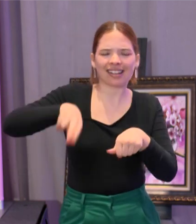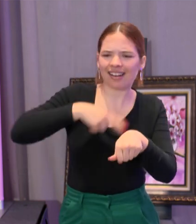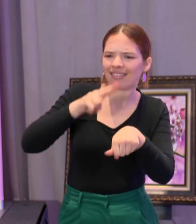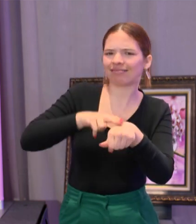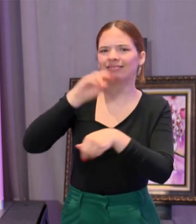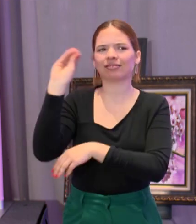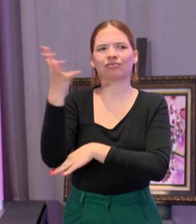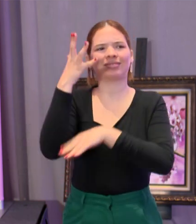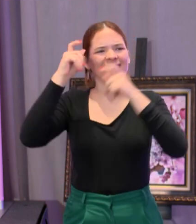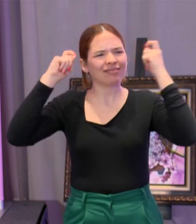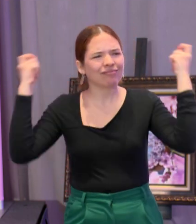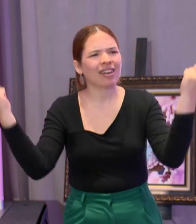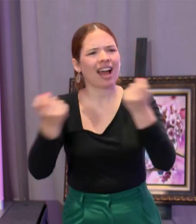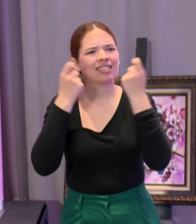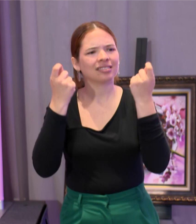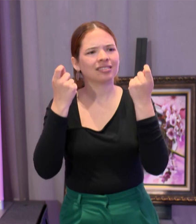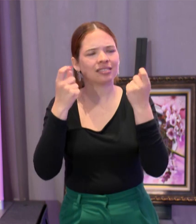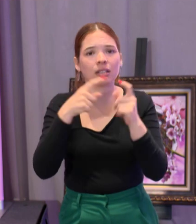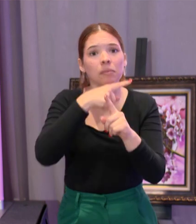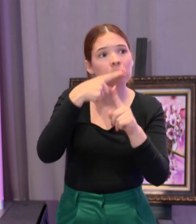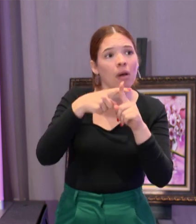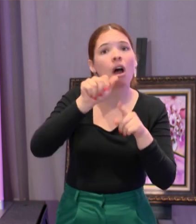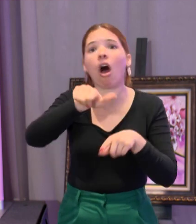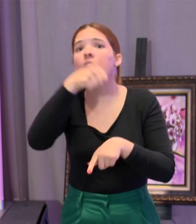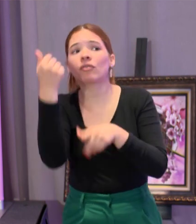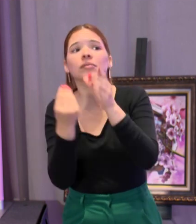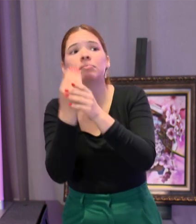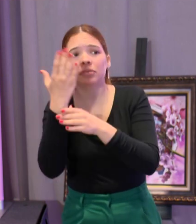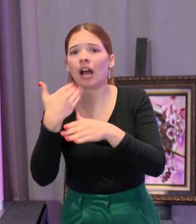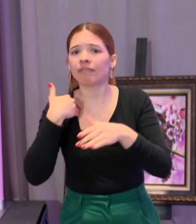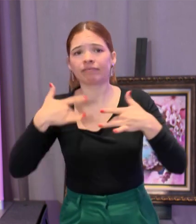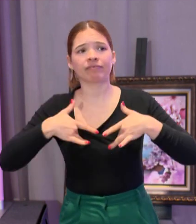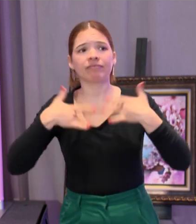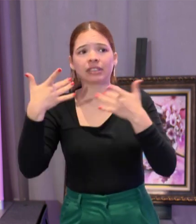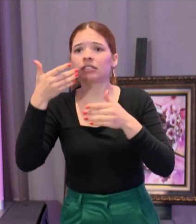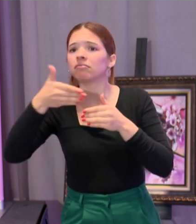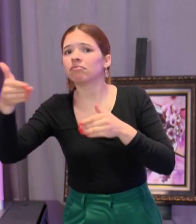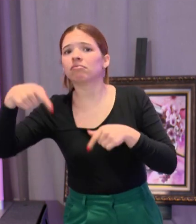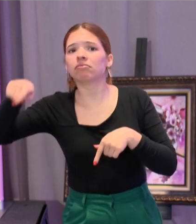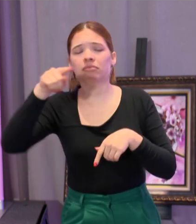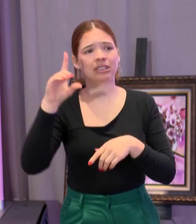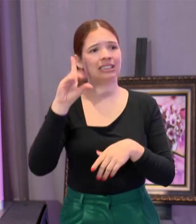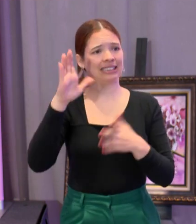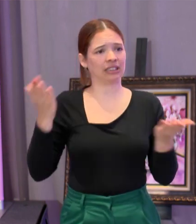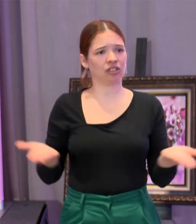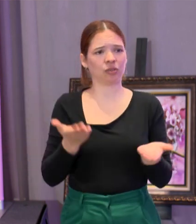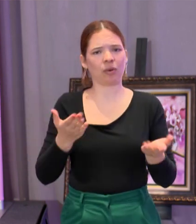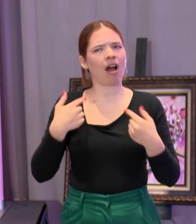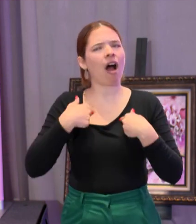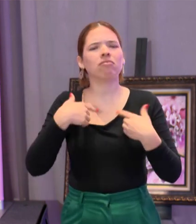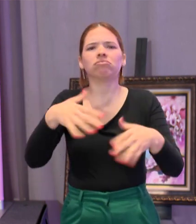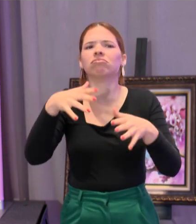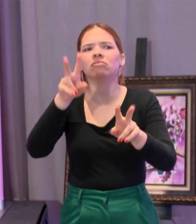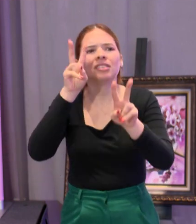AND SPRINGTIME IN WASHINGTON, D.C. THIS IS THE TIME THAT WE ARE ALL WAITING FOR AND BEFORE WE GET